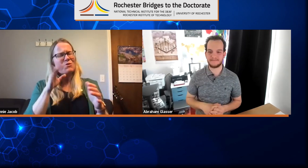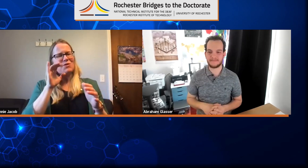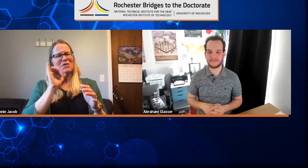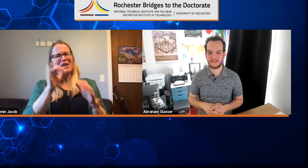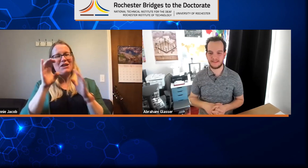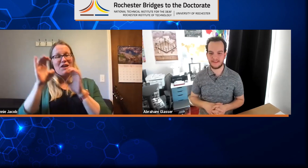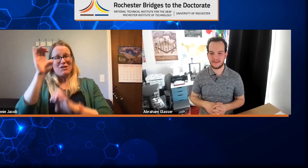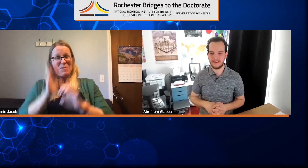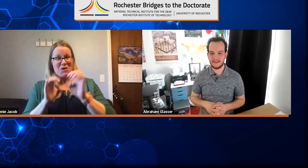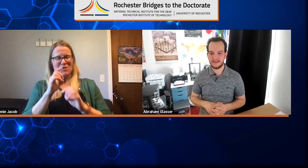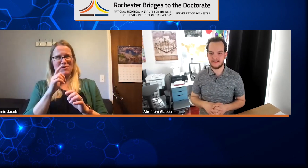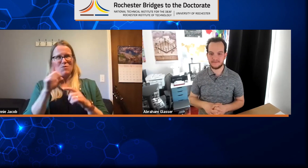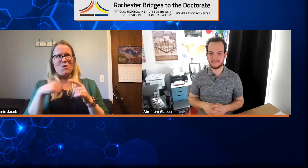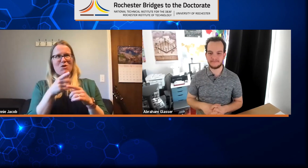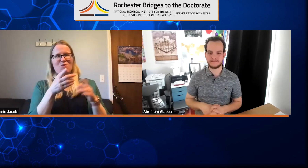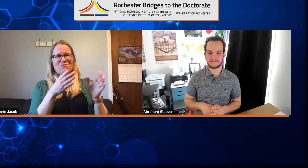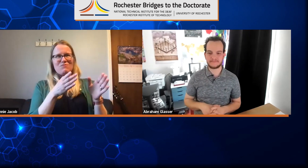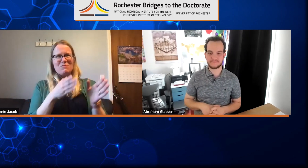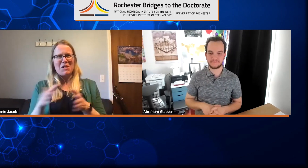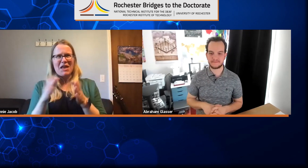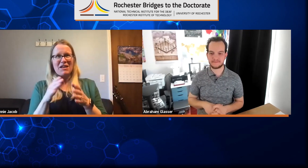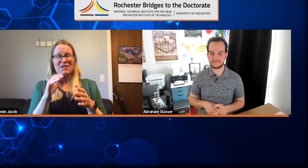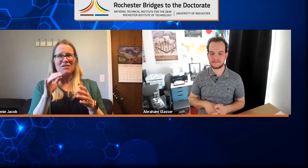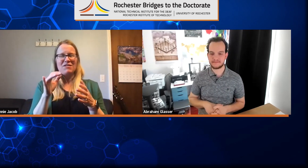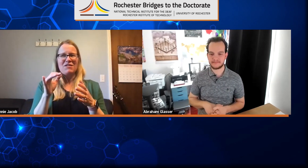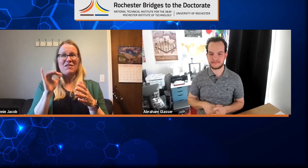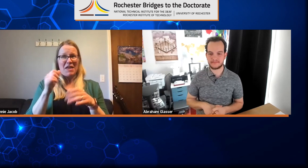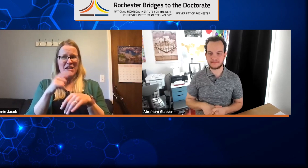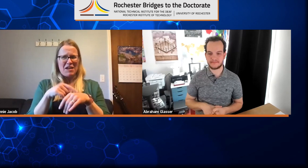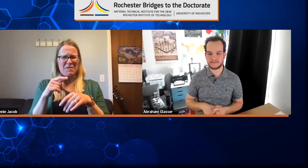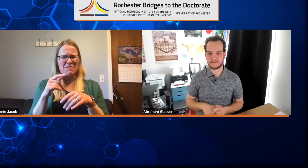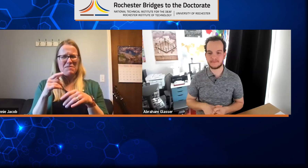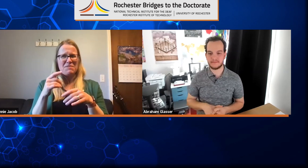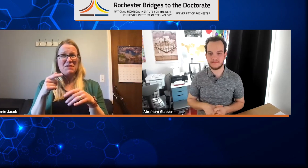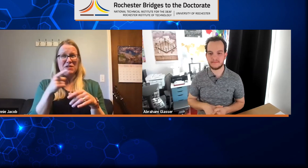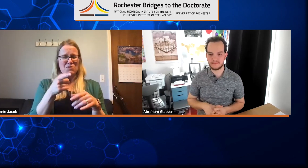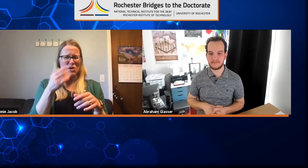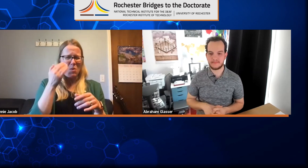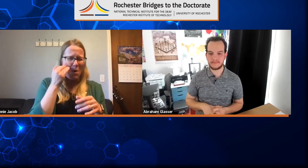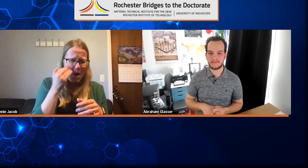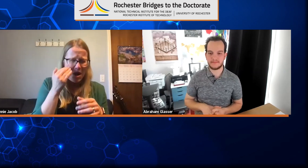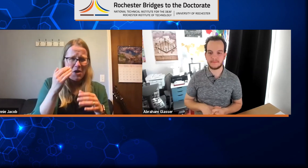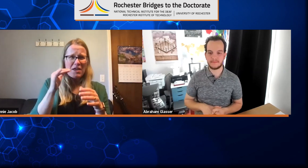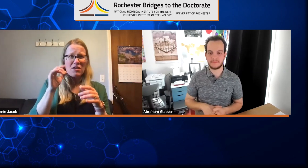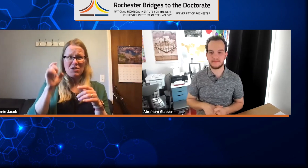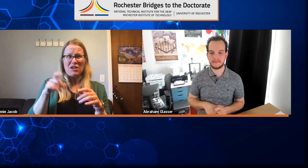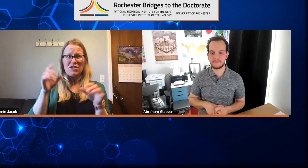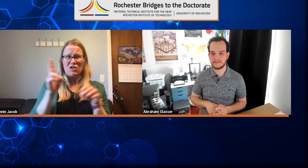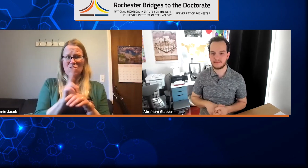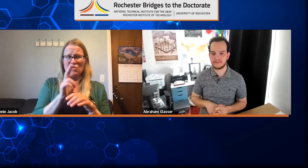I'm wondering about when you planned the experiment, at that time, did you know that you would need to use Zoom,